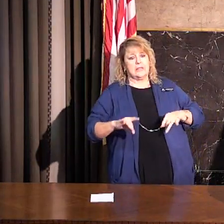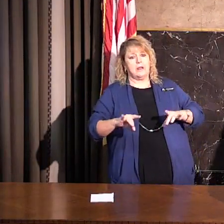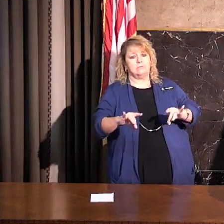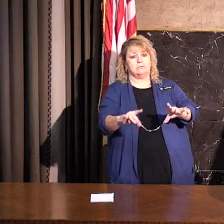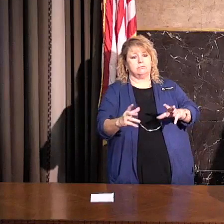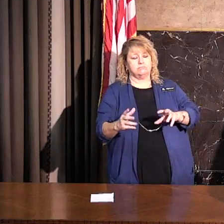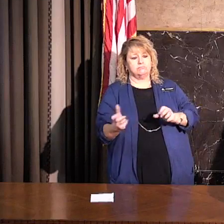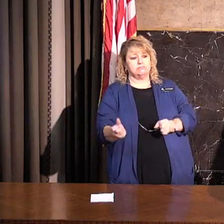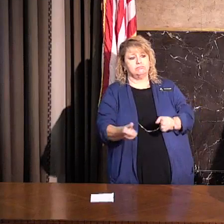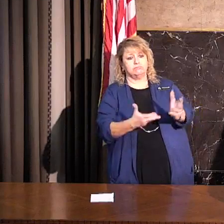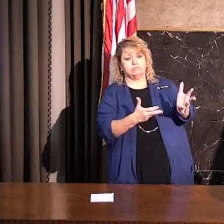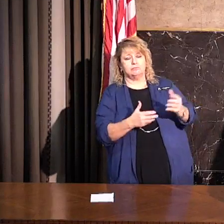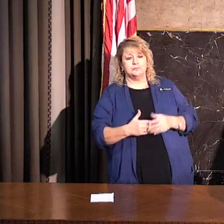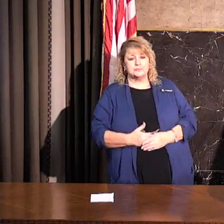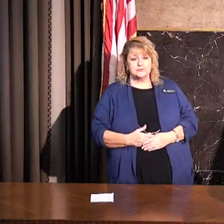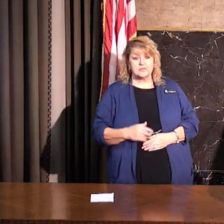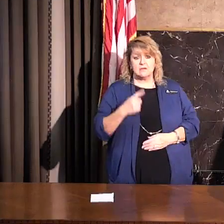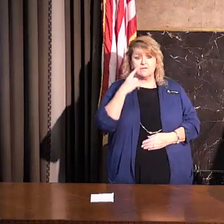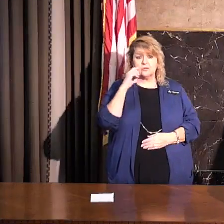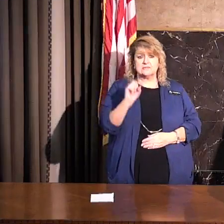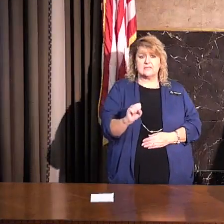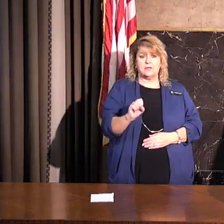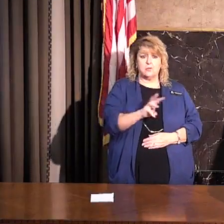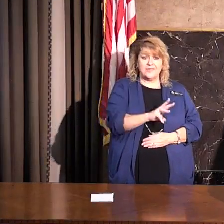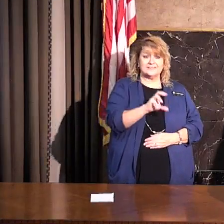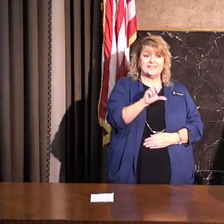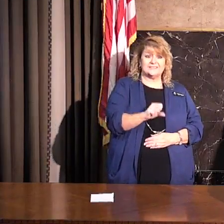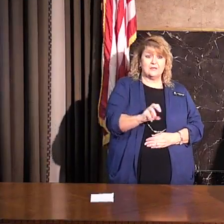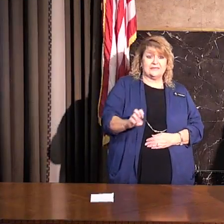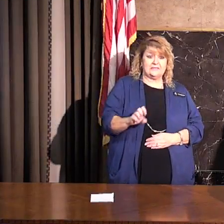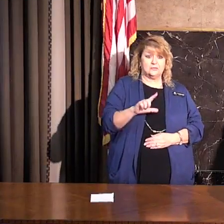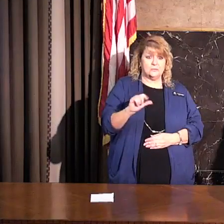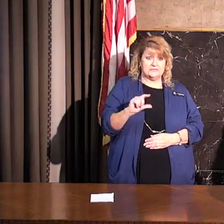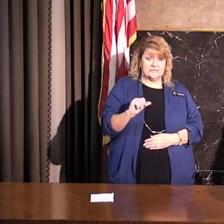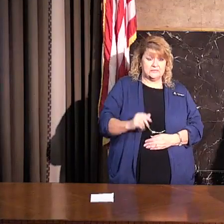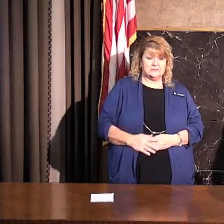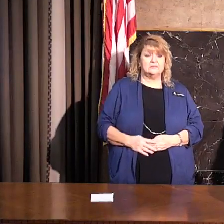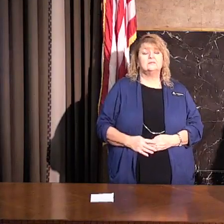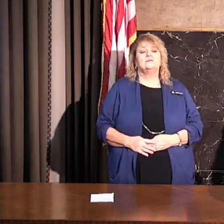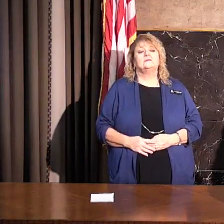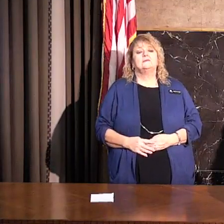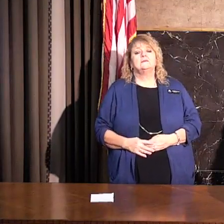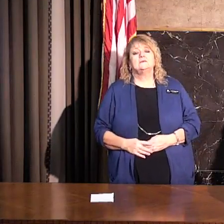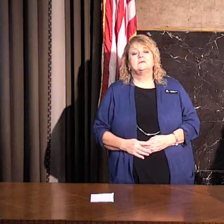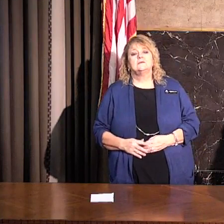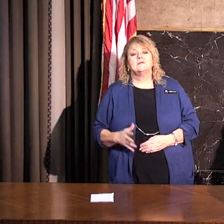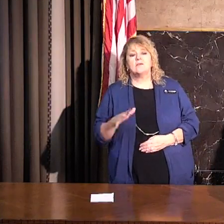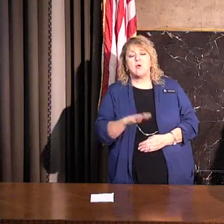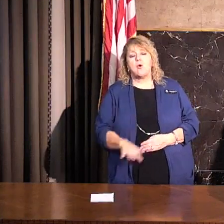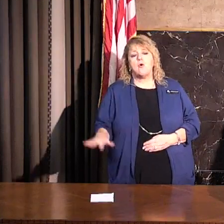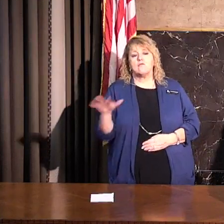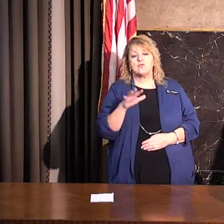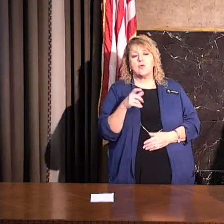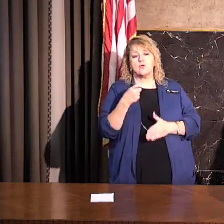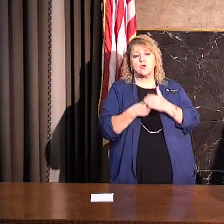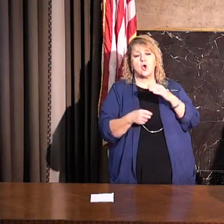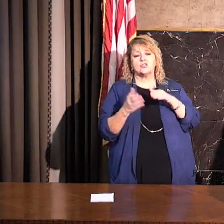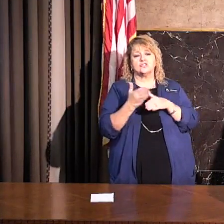Louisiana as well as to Southeast Louisiana In addition to the price, increase the